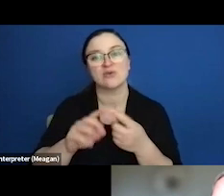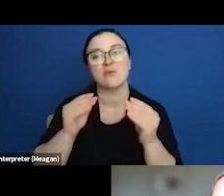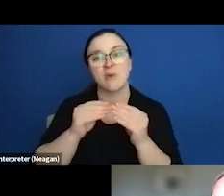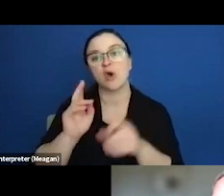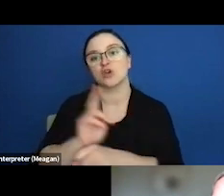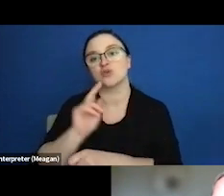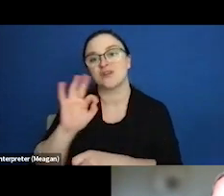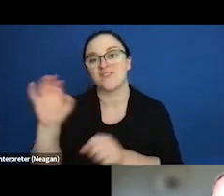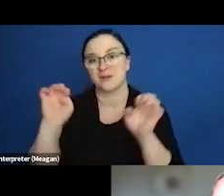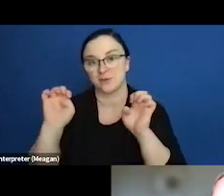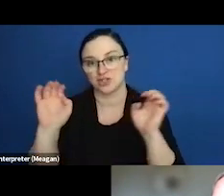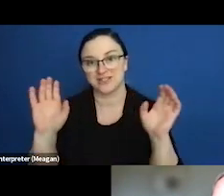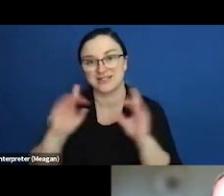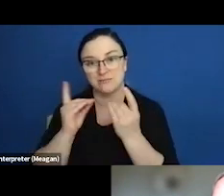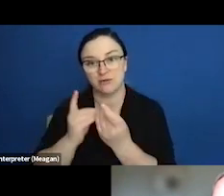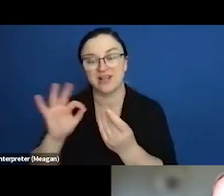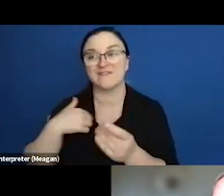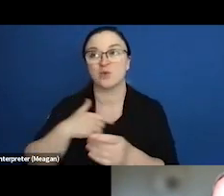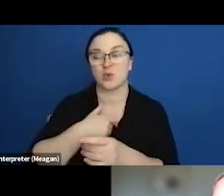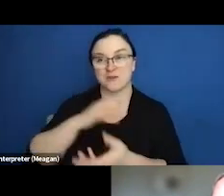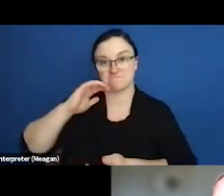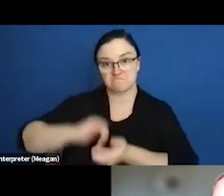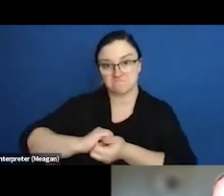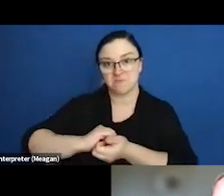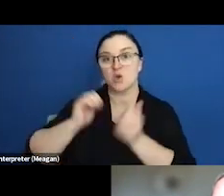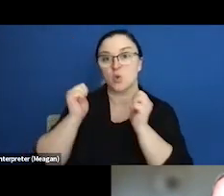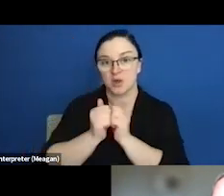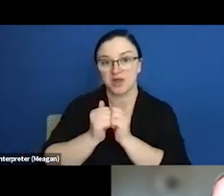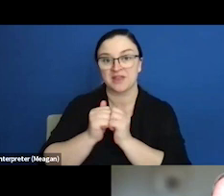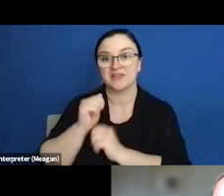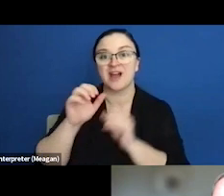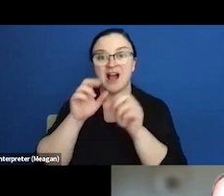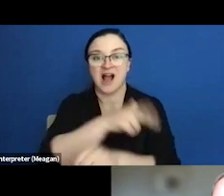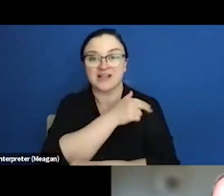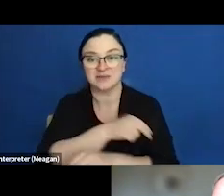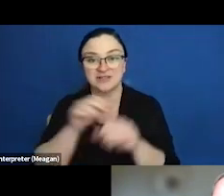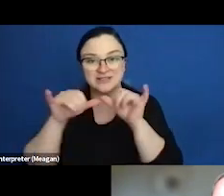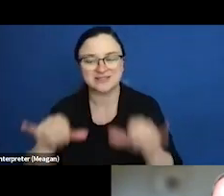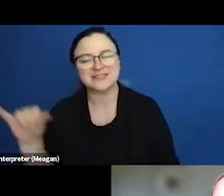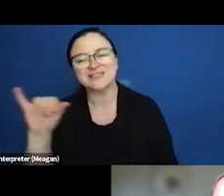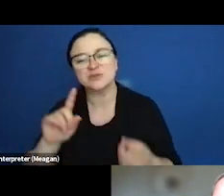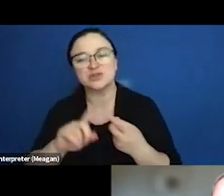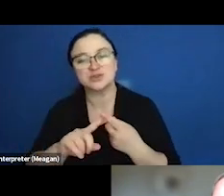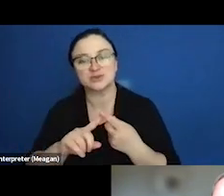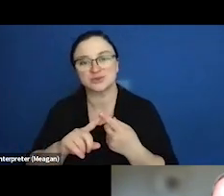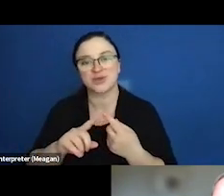And if we can work with hospital systems to identify... Sort of similar to a by-name list, right,